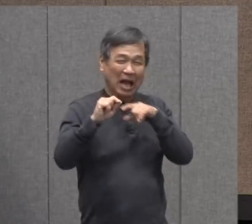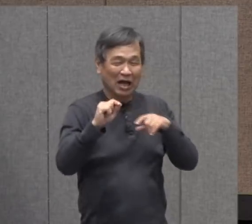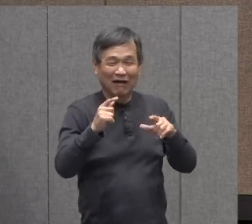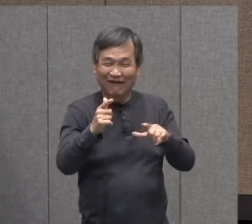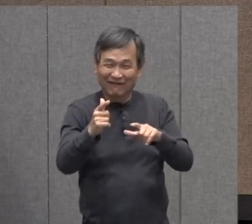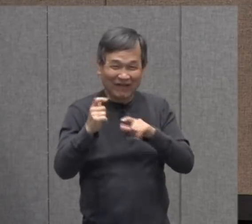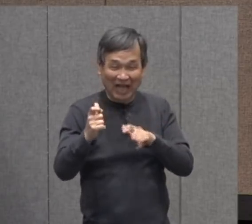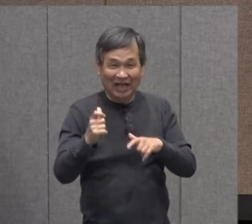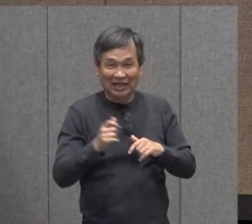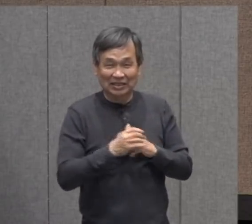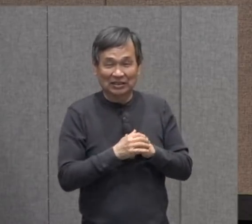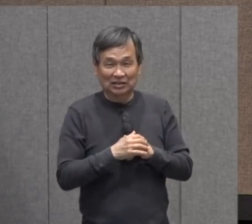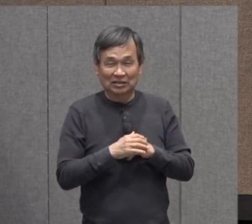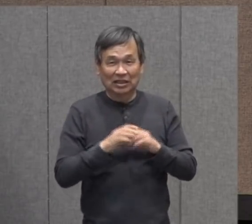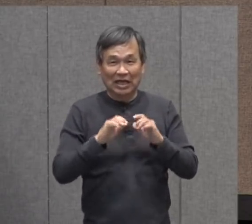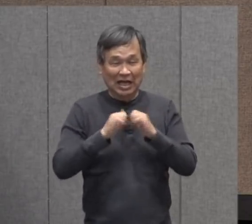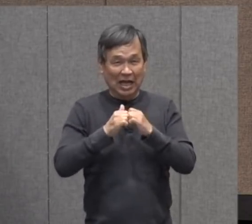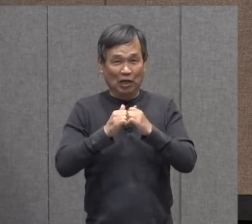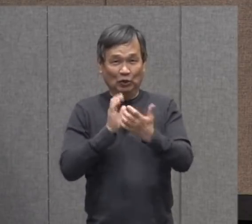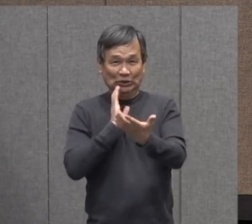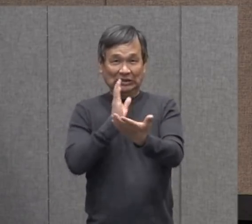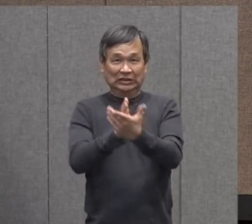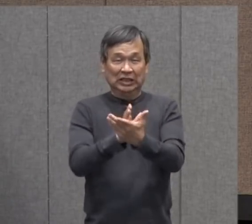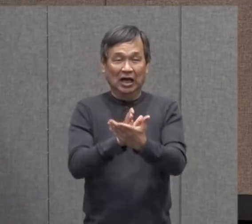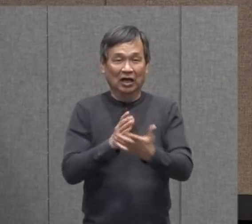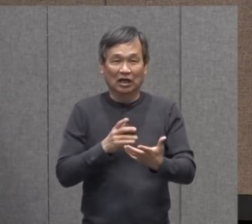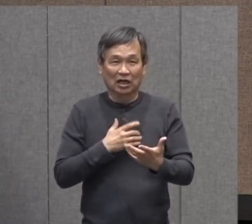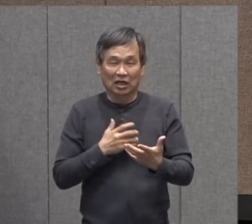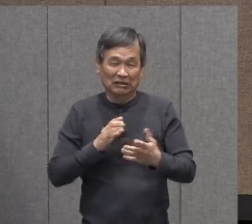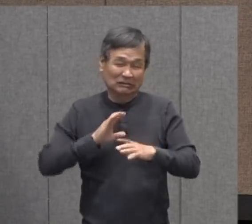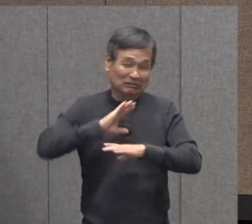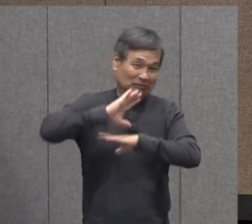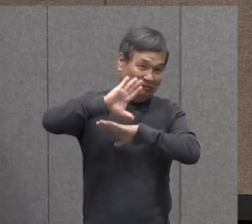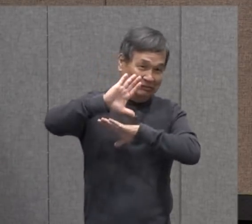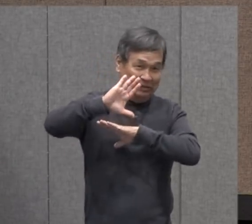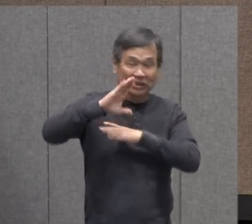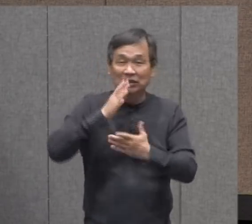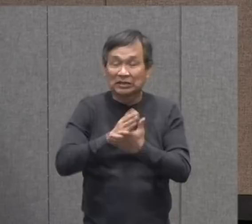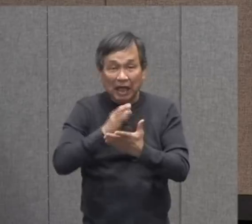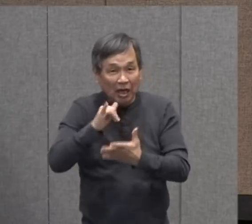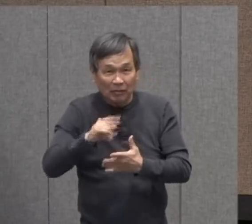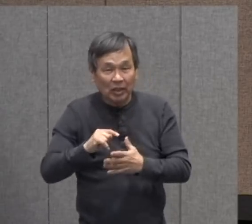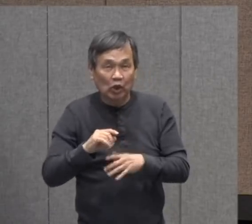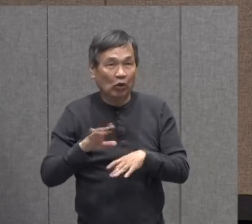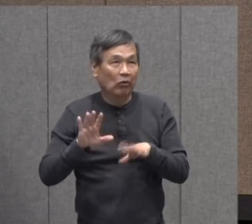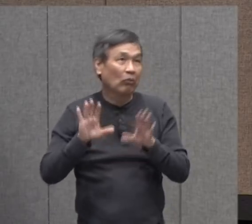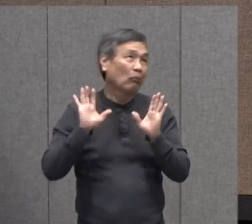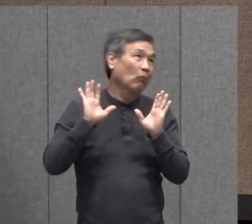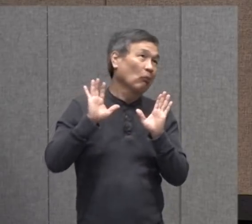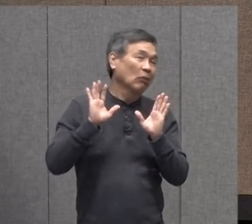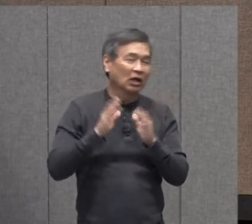are you going to need a lot of energy, a hard push to stop it or a soft push to stop it?